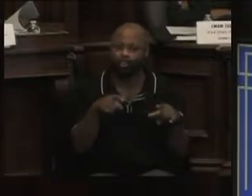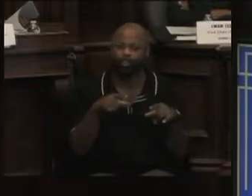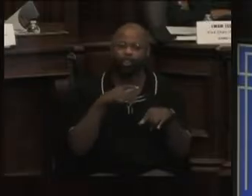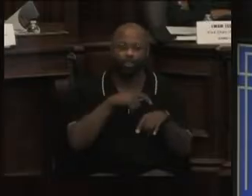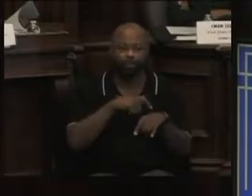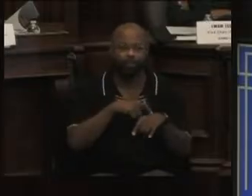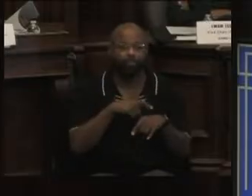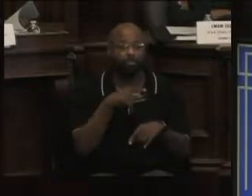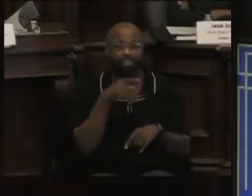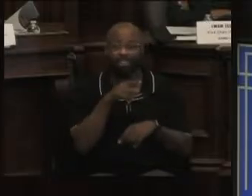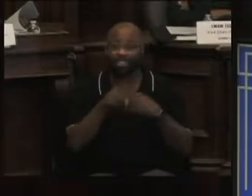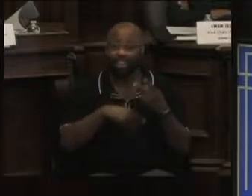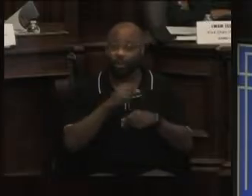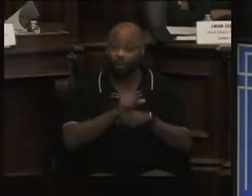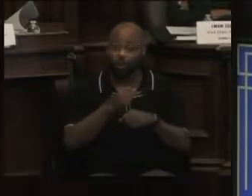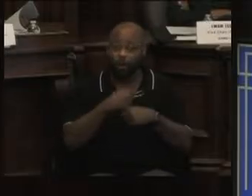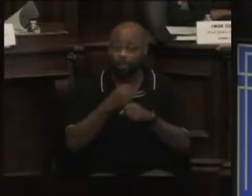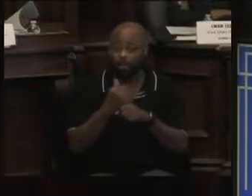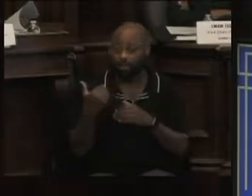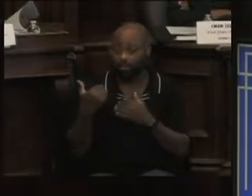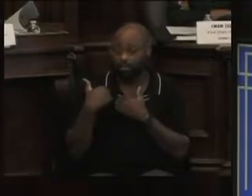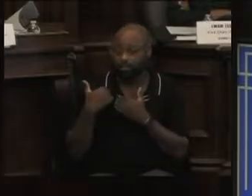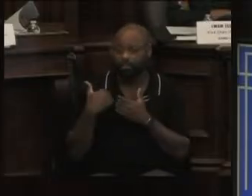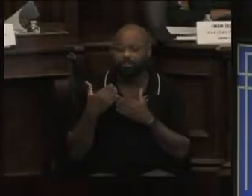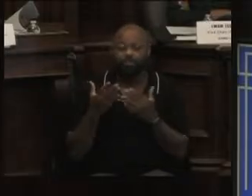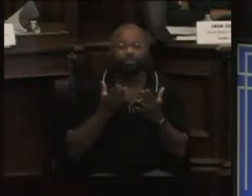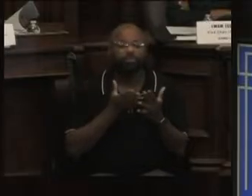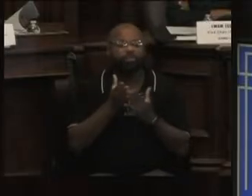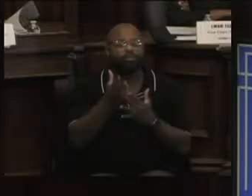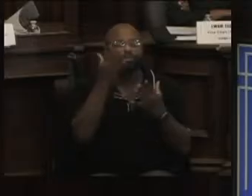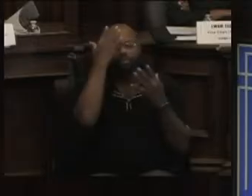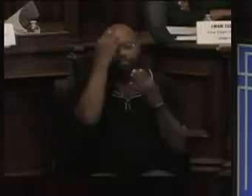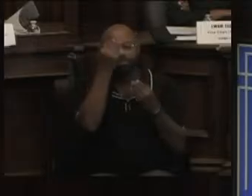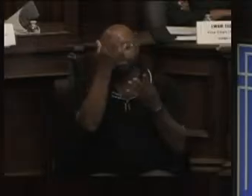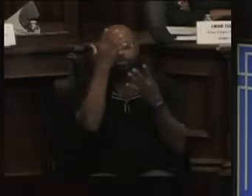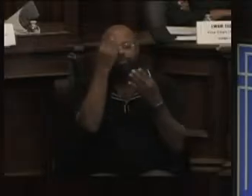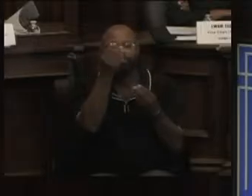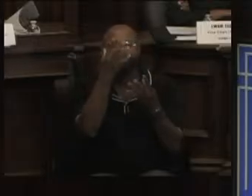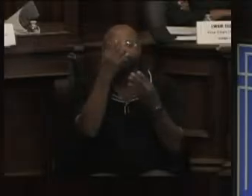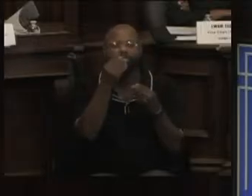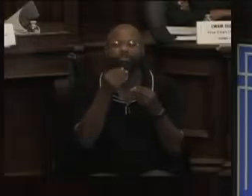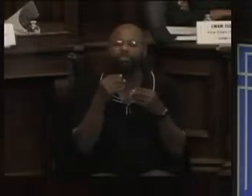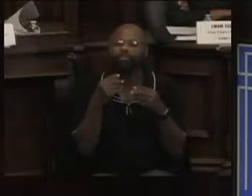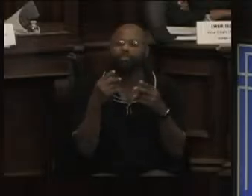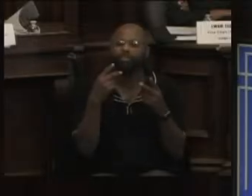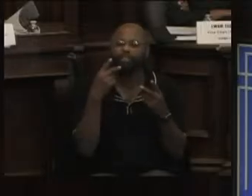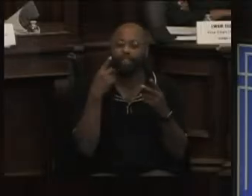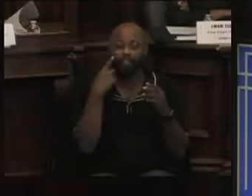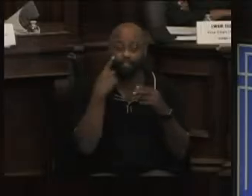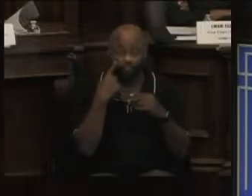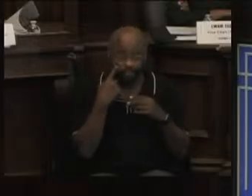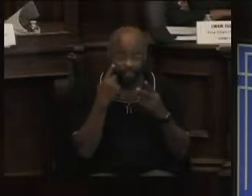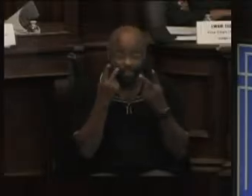recurring recurring patterns and concerns over time. So this is the work that creates